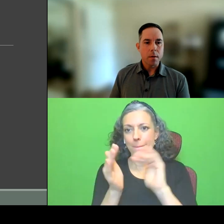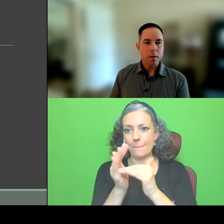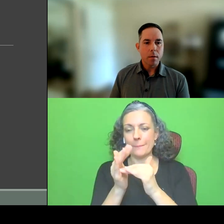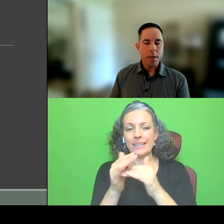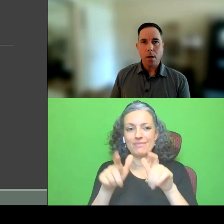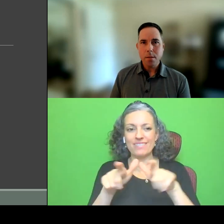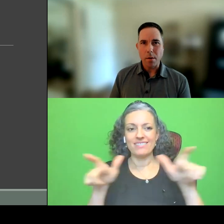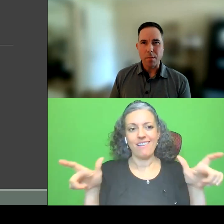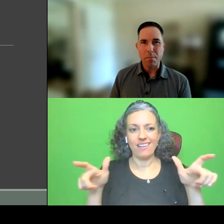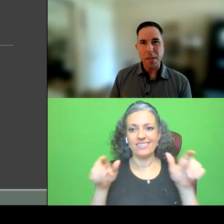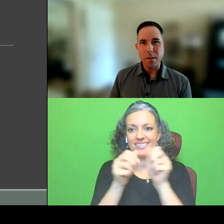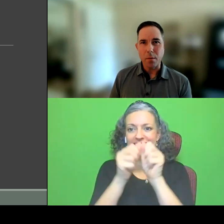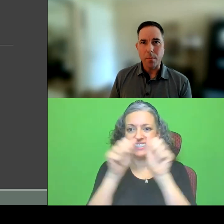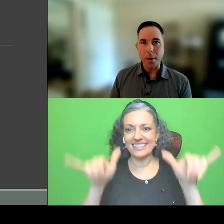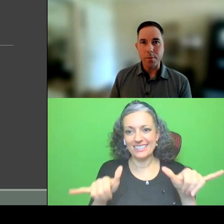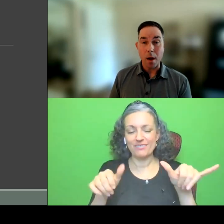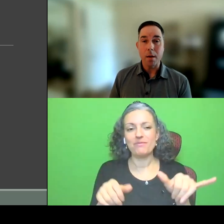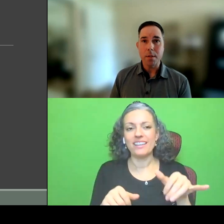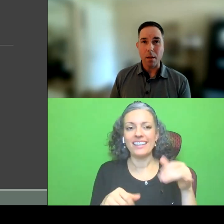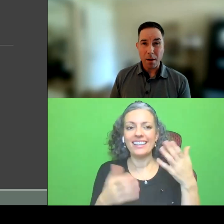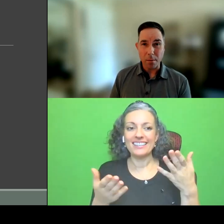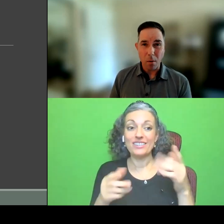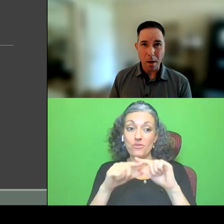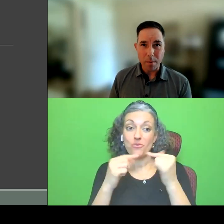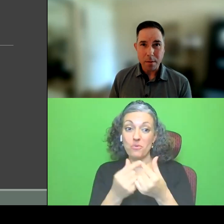then HR is going to be the group that drives a lot of the requirements.